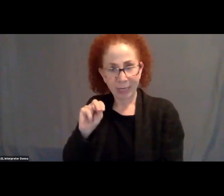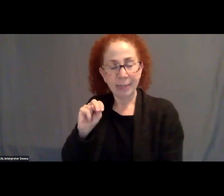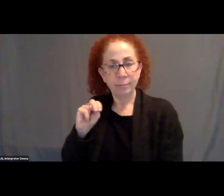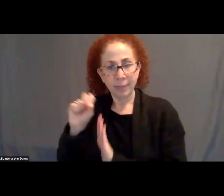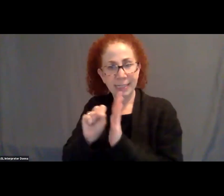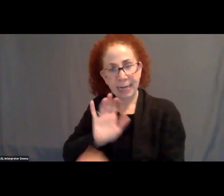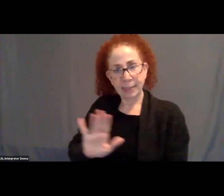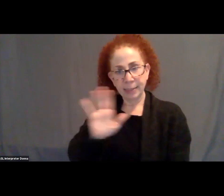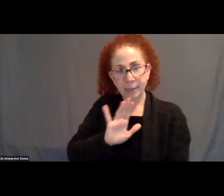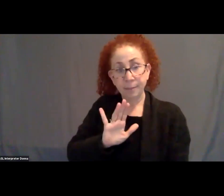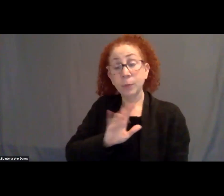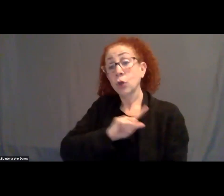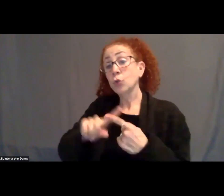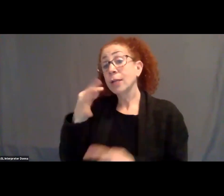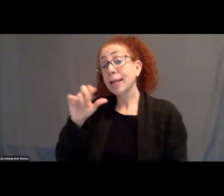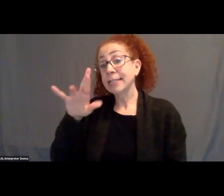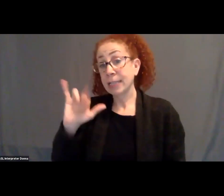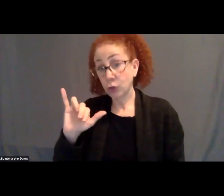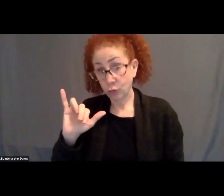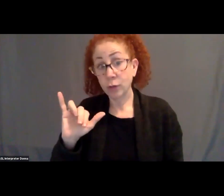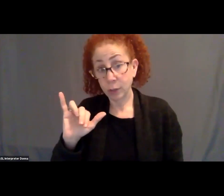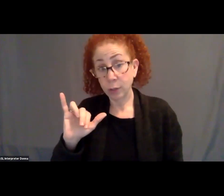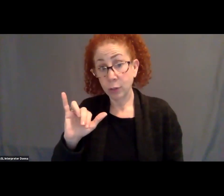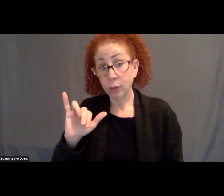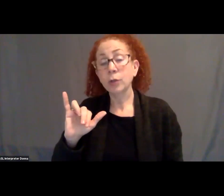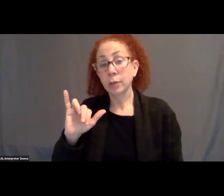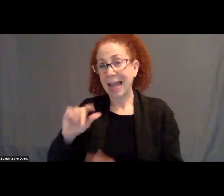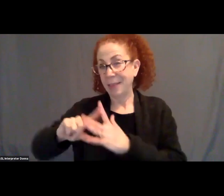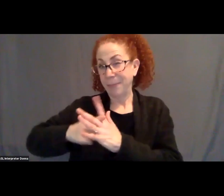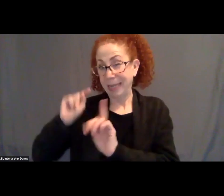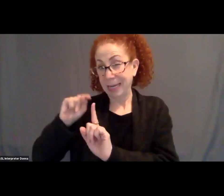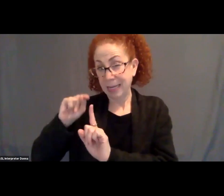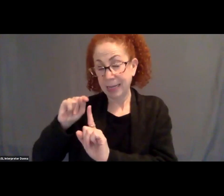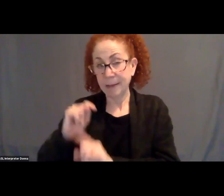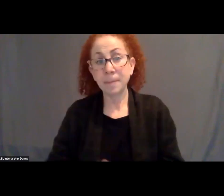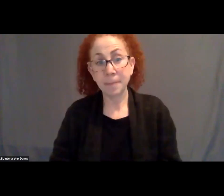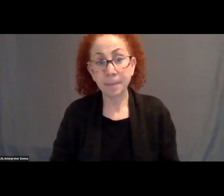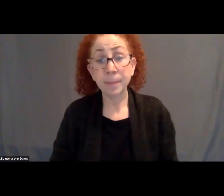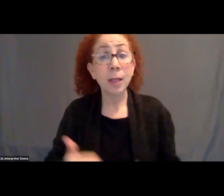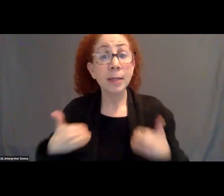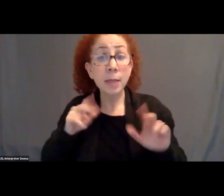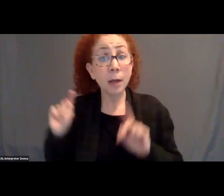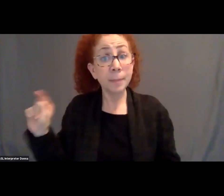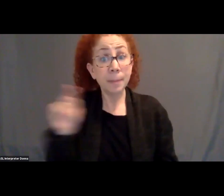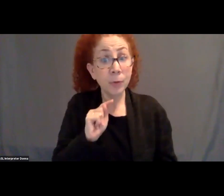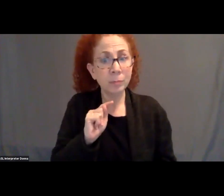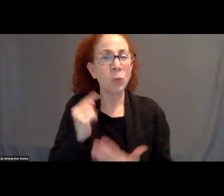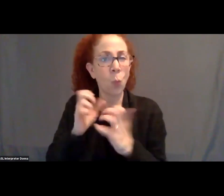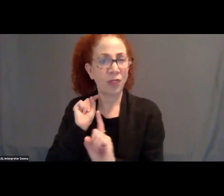Going into the 19th century and in its early decades, young people were preferred for capture,